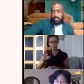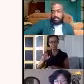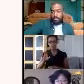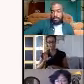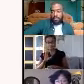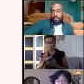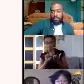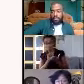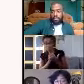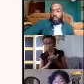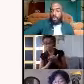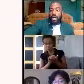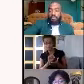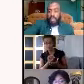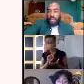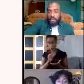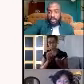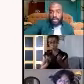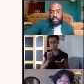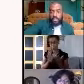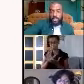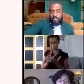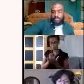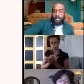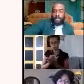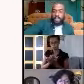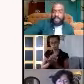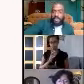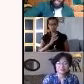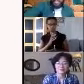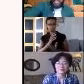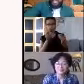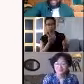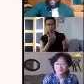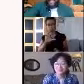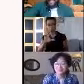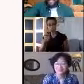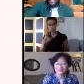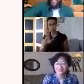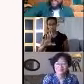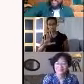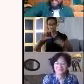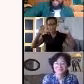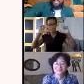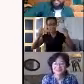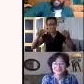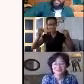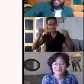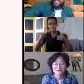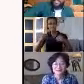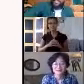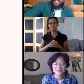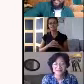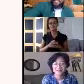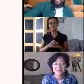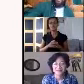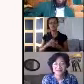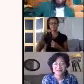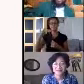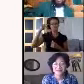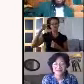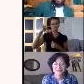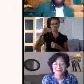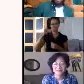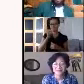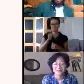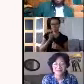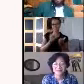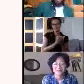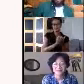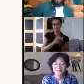You could turn the video on. Yeah, go ahead Cesar. I’d like to see your